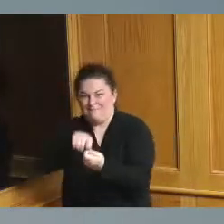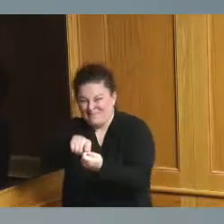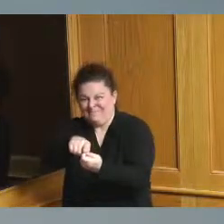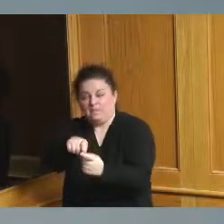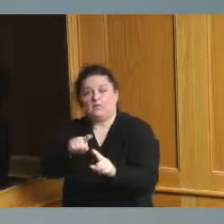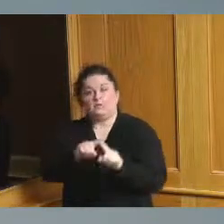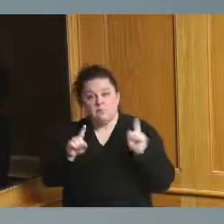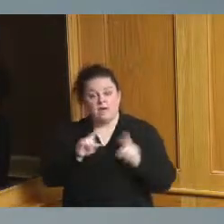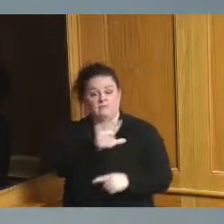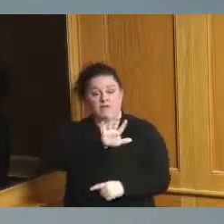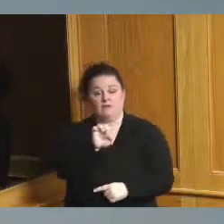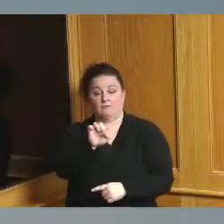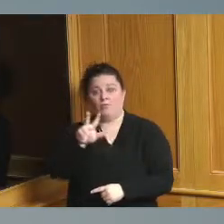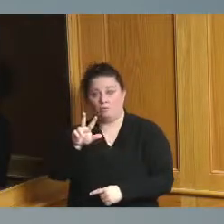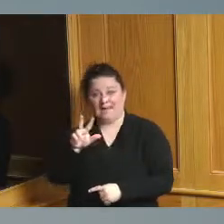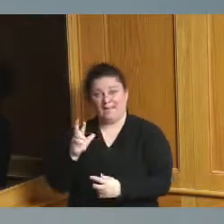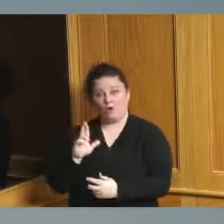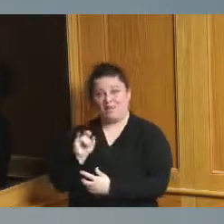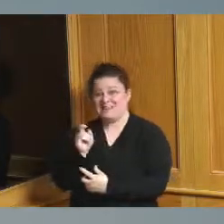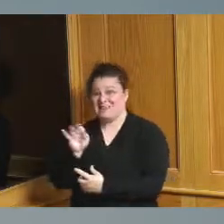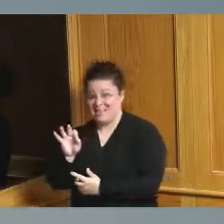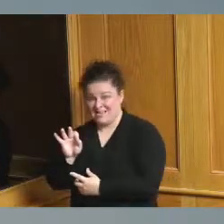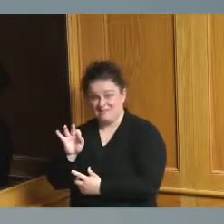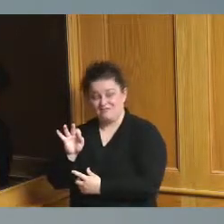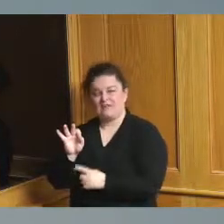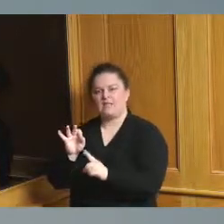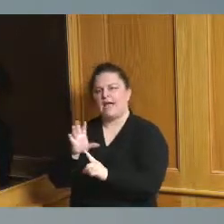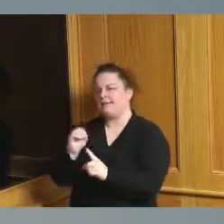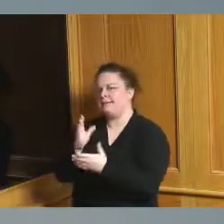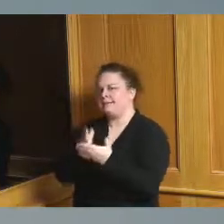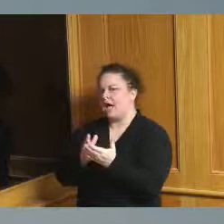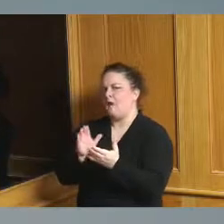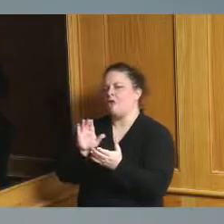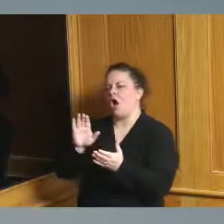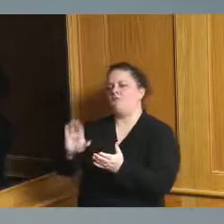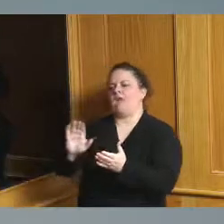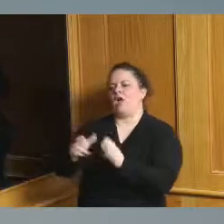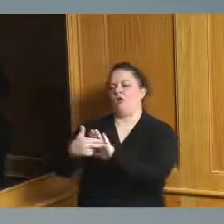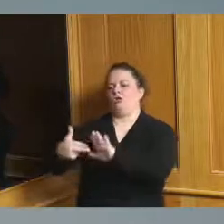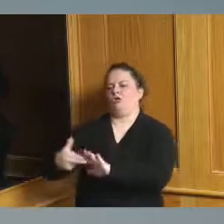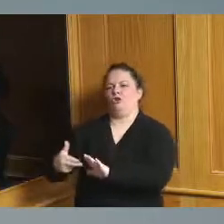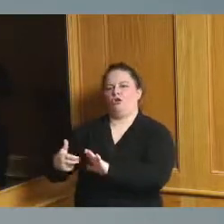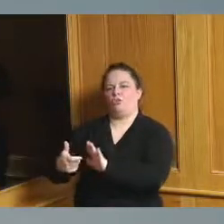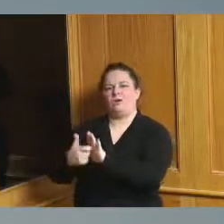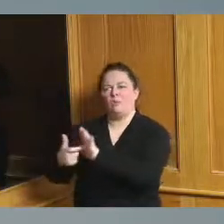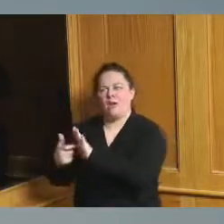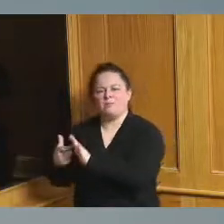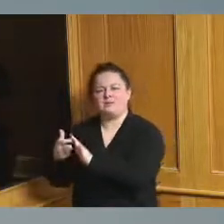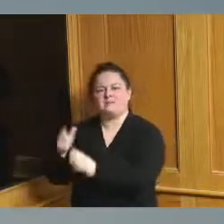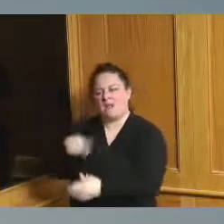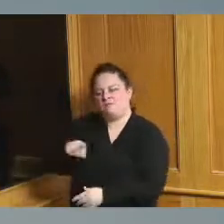relief efforts at some of the classifications that those individuals typically work in as a job duty